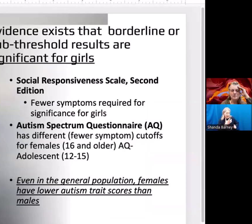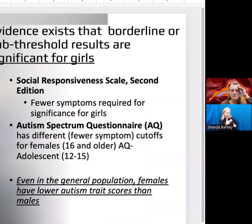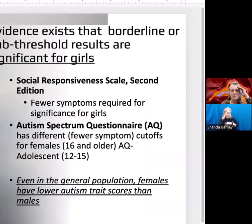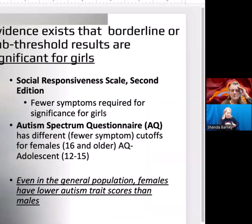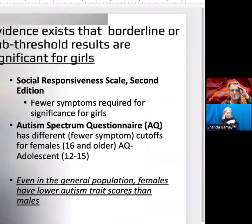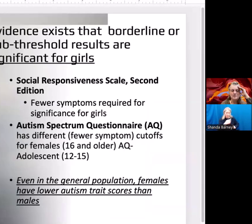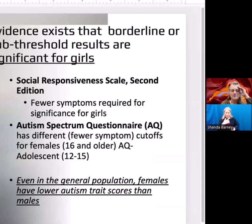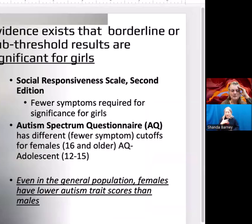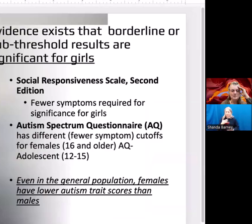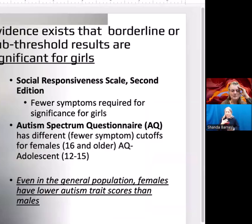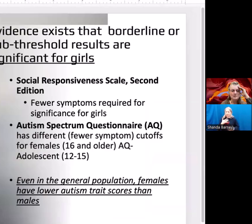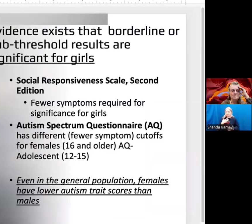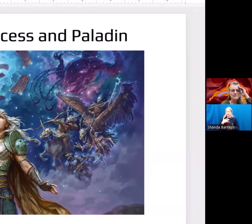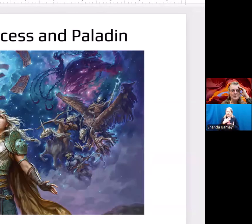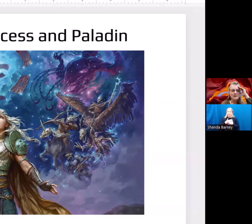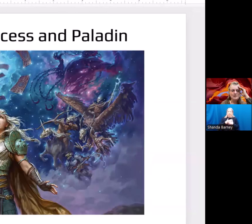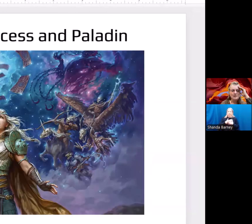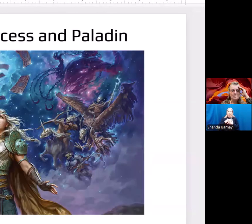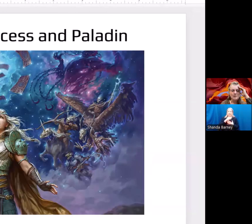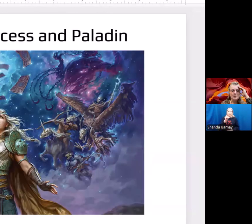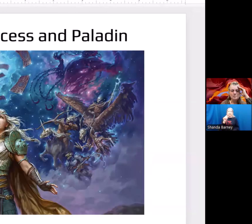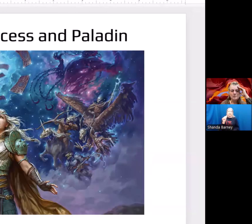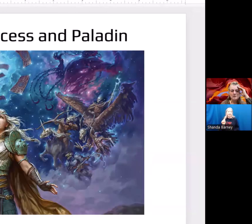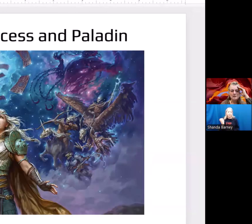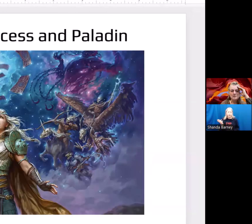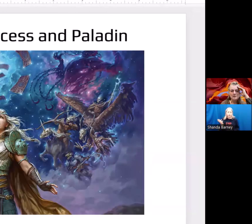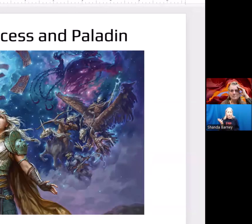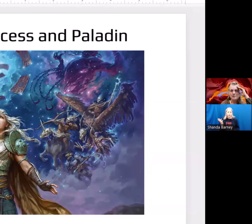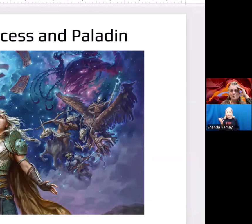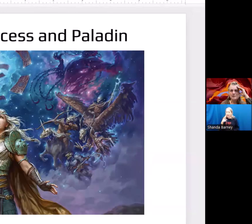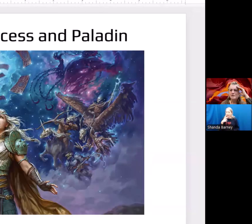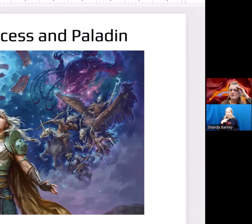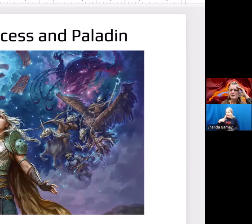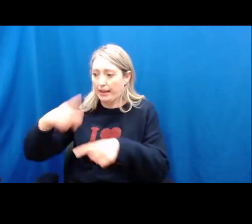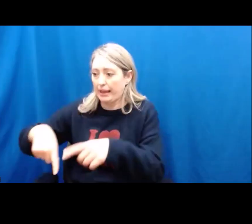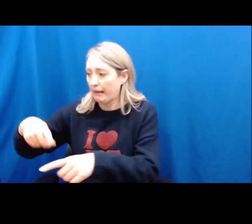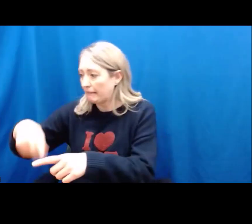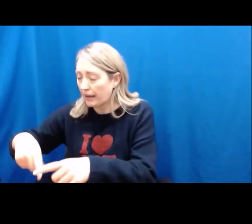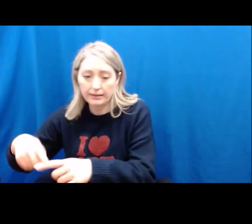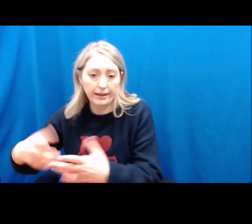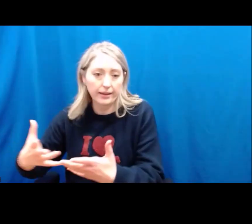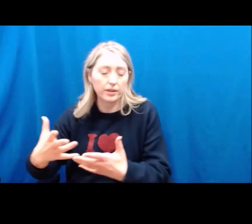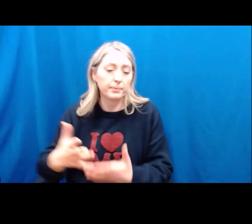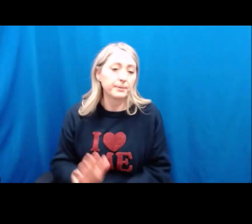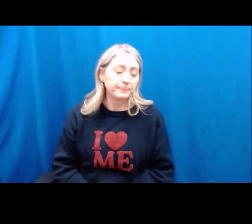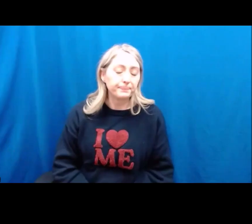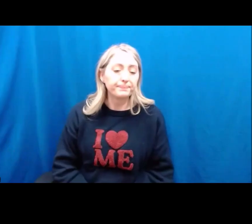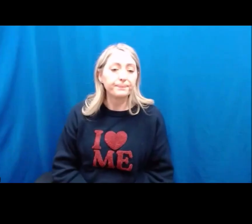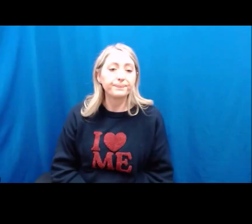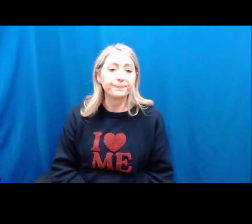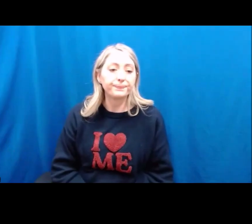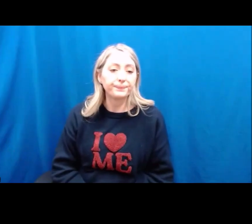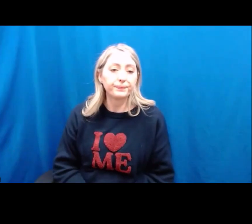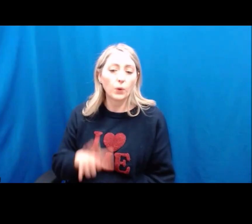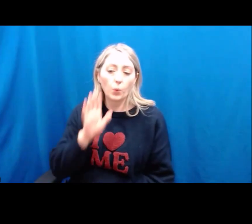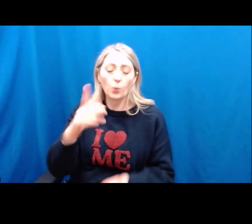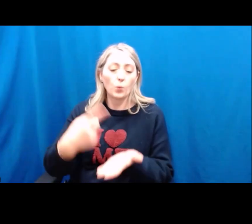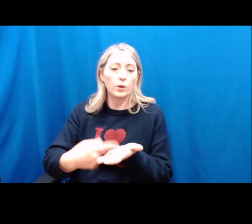we'll talk about this next time and supports next time. But yeah, I can stop right there. Thank you, Shanda, for